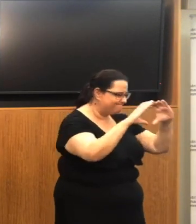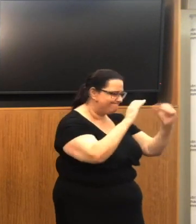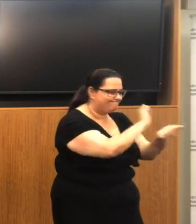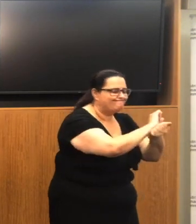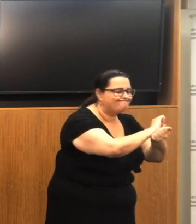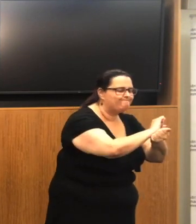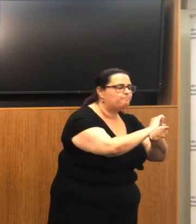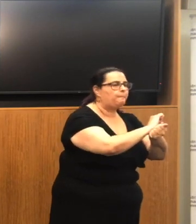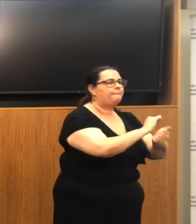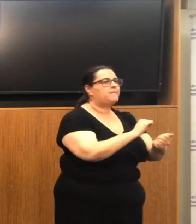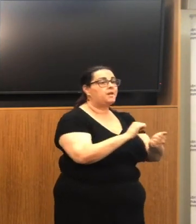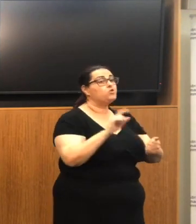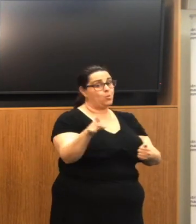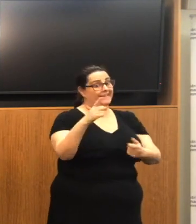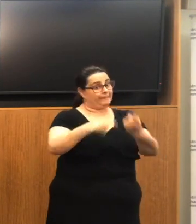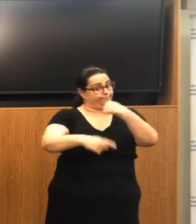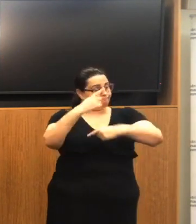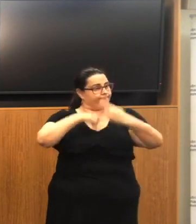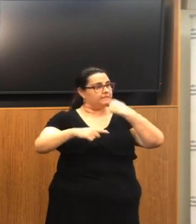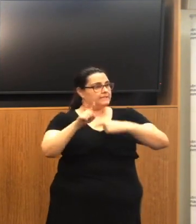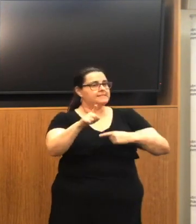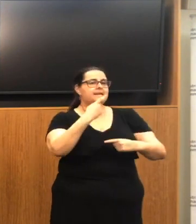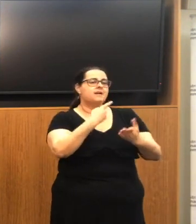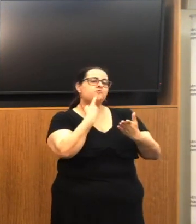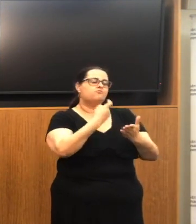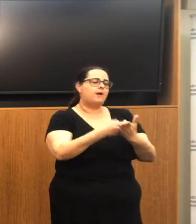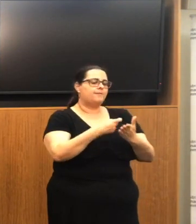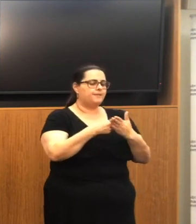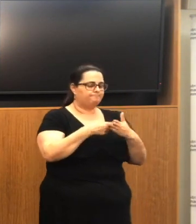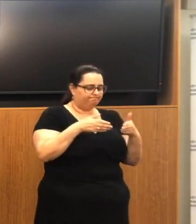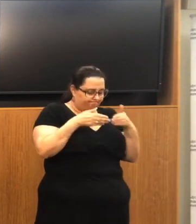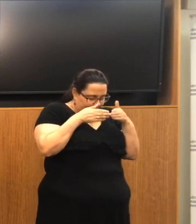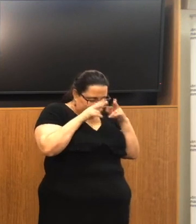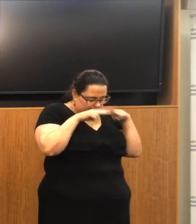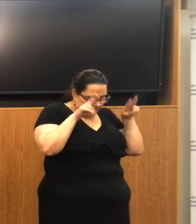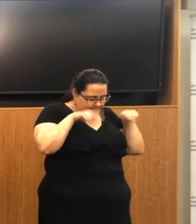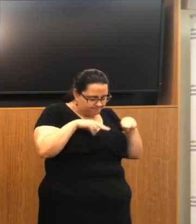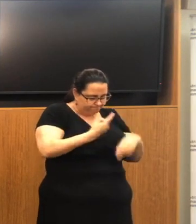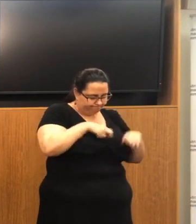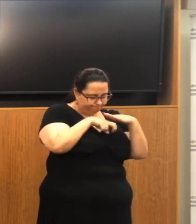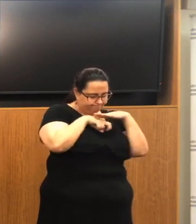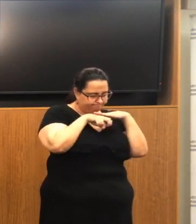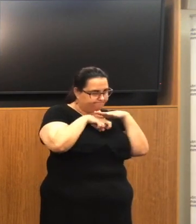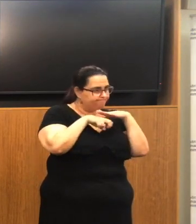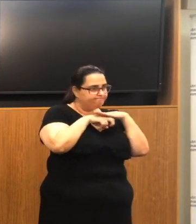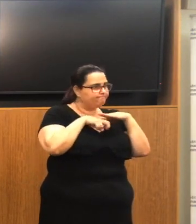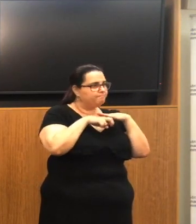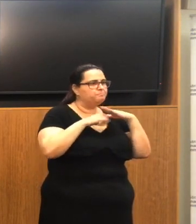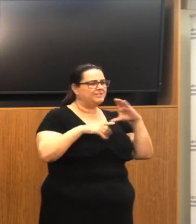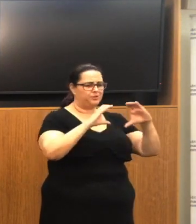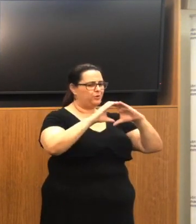And so he told us that he preferred to just stay in the tent because no one understood him.